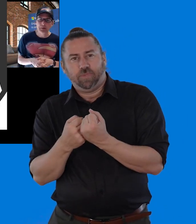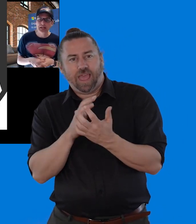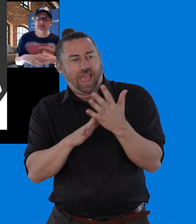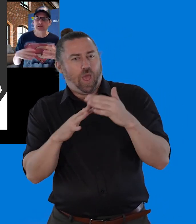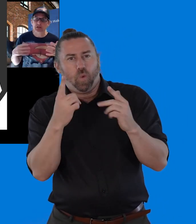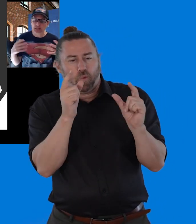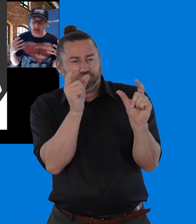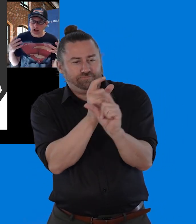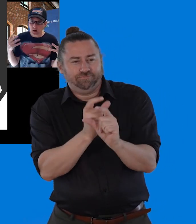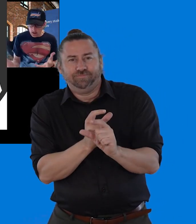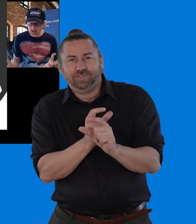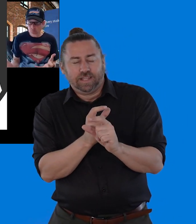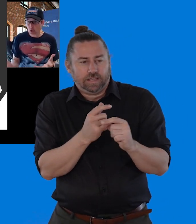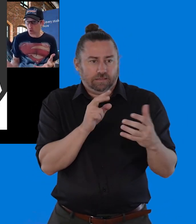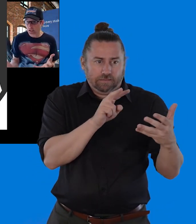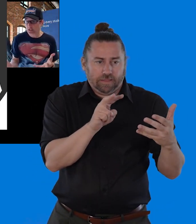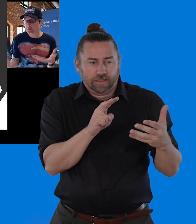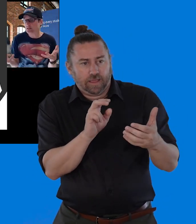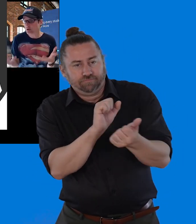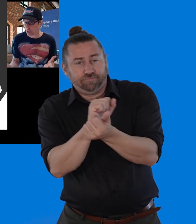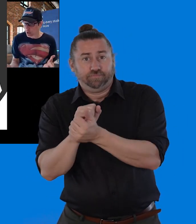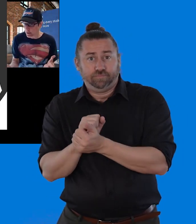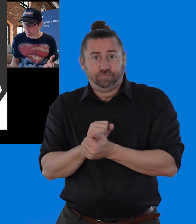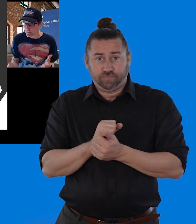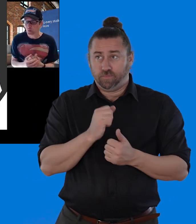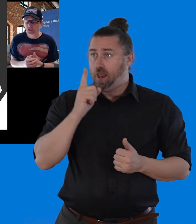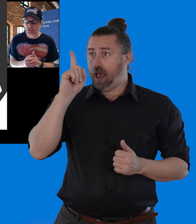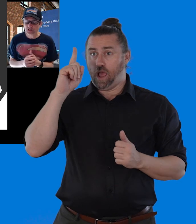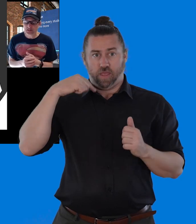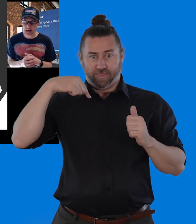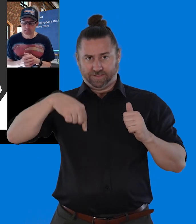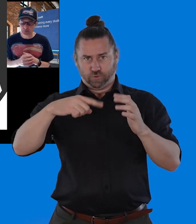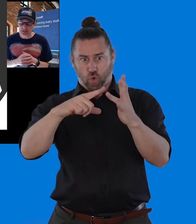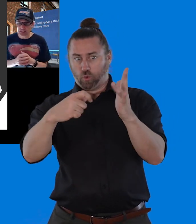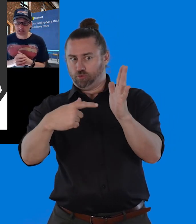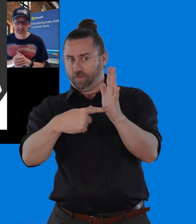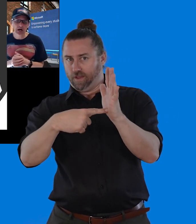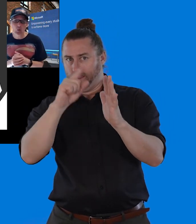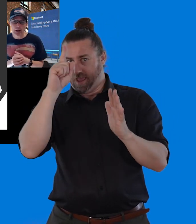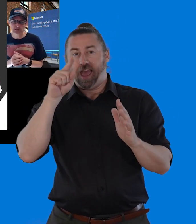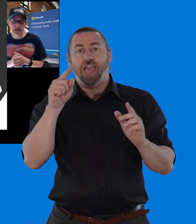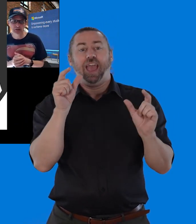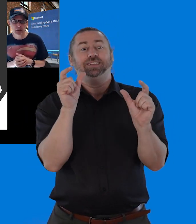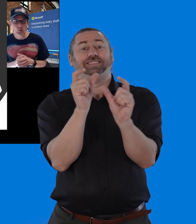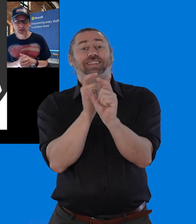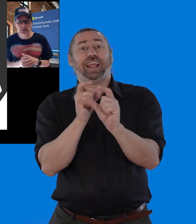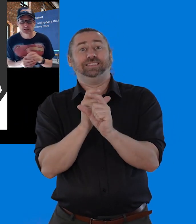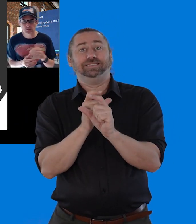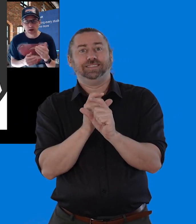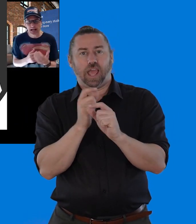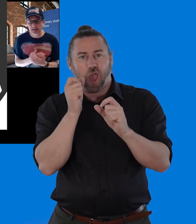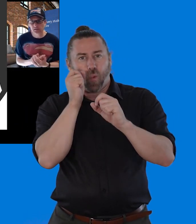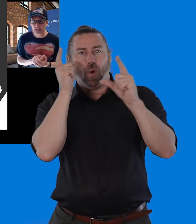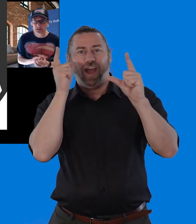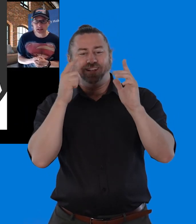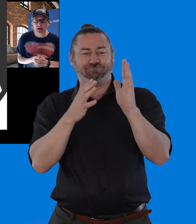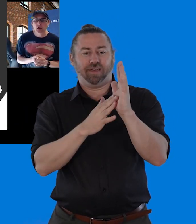And it is, as I'm recording this, it's October, which is Dyslexia Awareness Month, and we're doing some great activities together